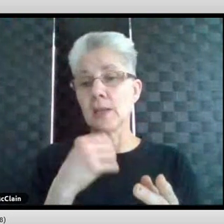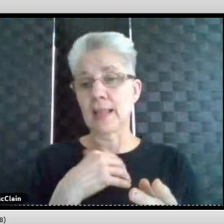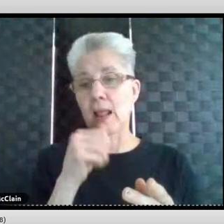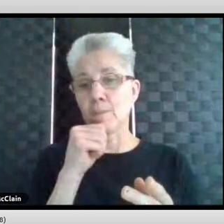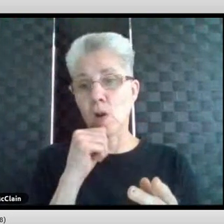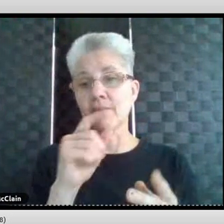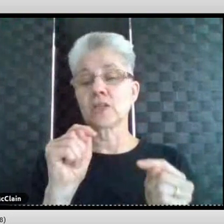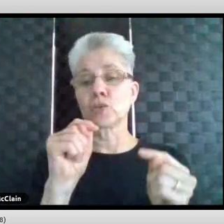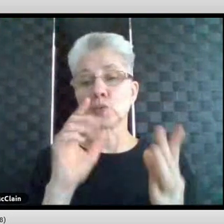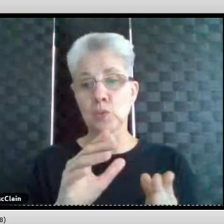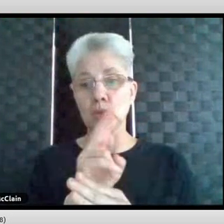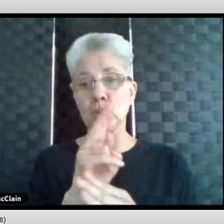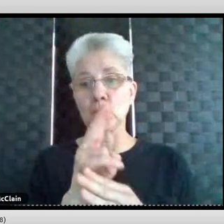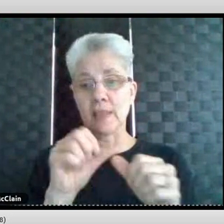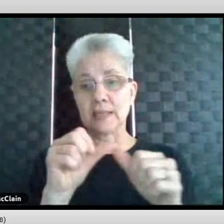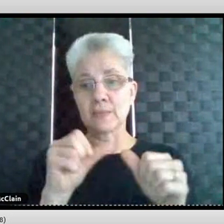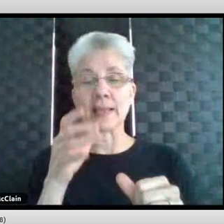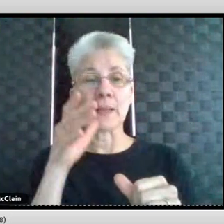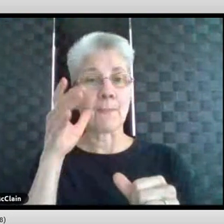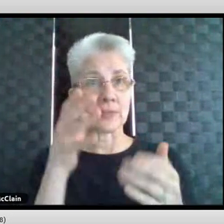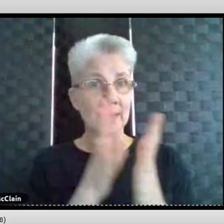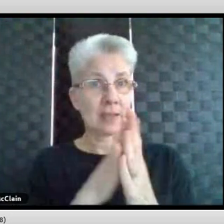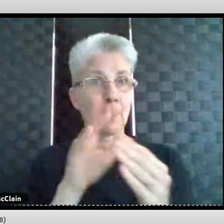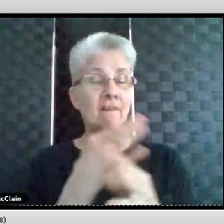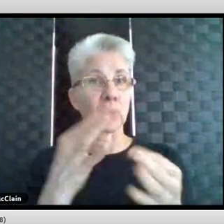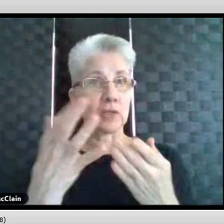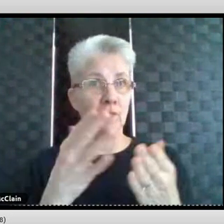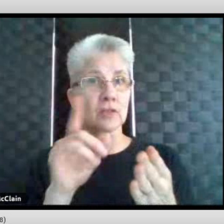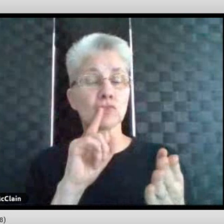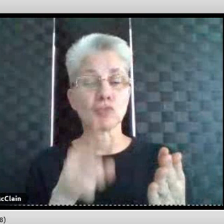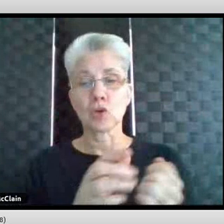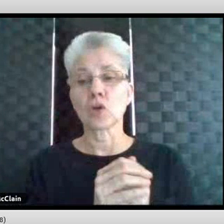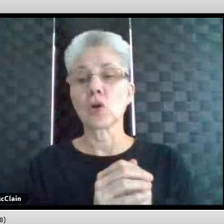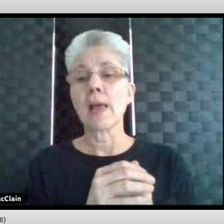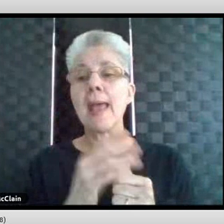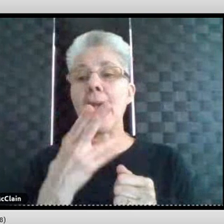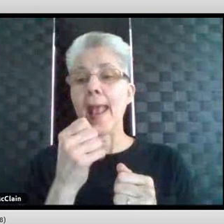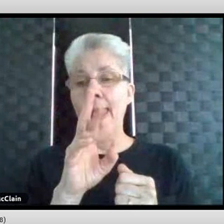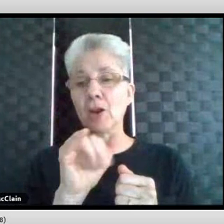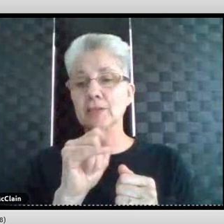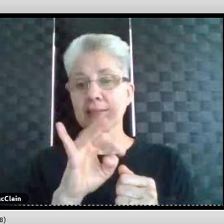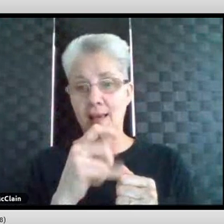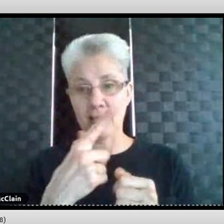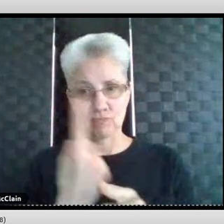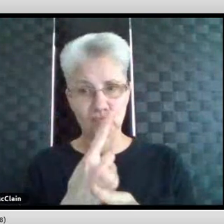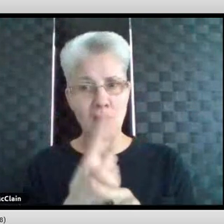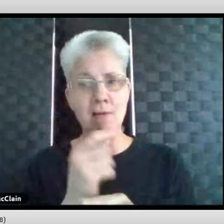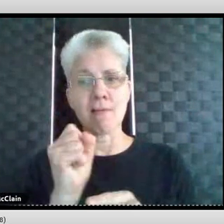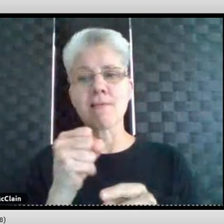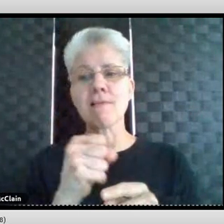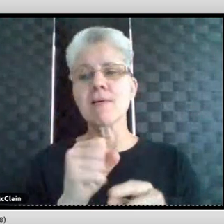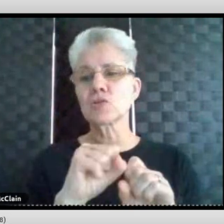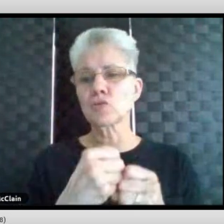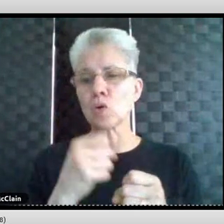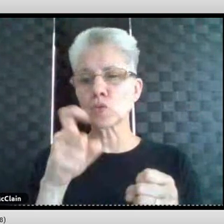"Using the space, but parents still have ask about free services" -- sure. "Hair styling" -- Yeah, absolutely. Social needs, local school centers,